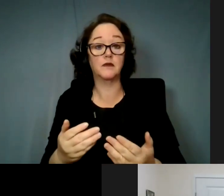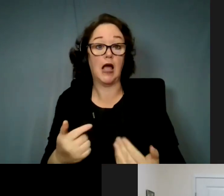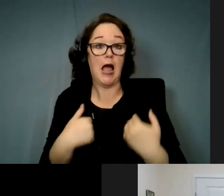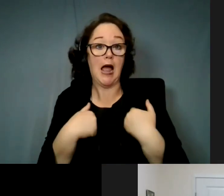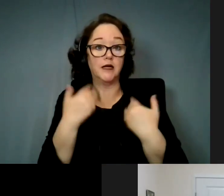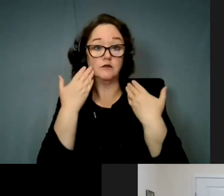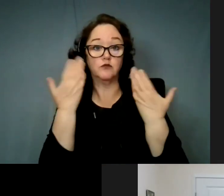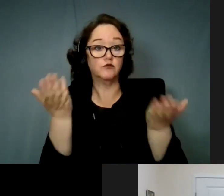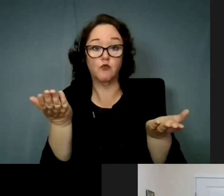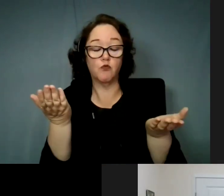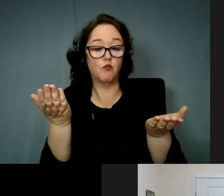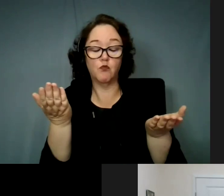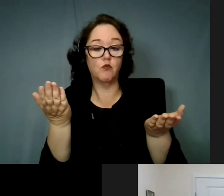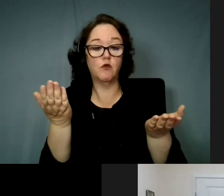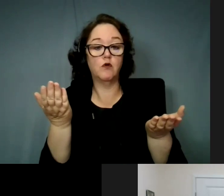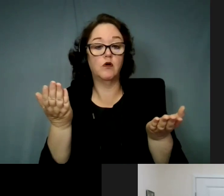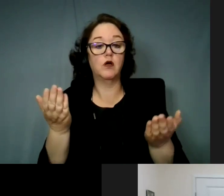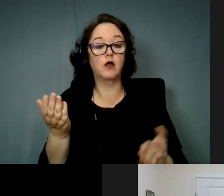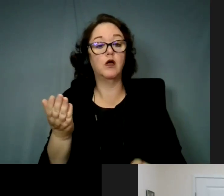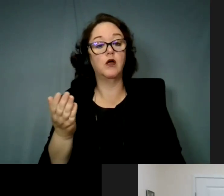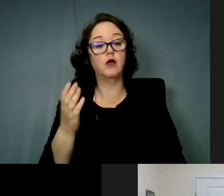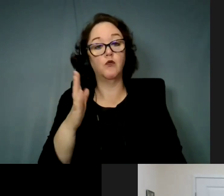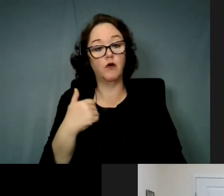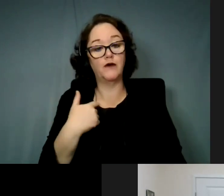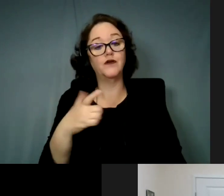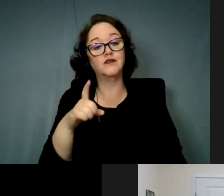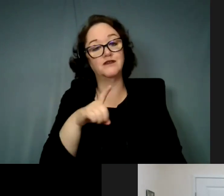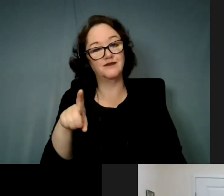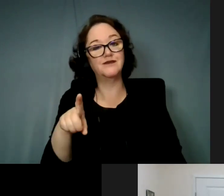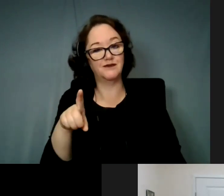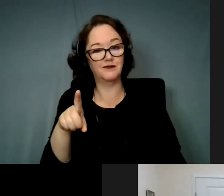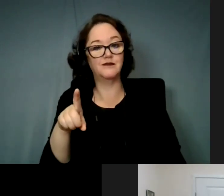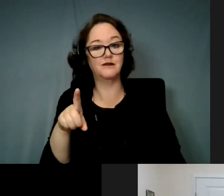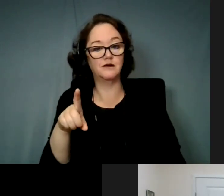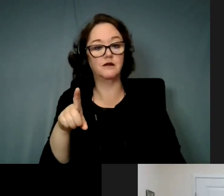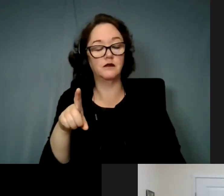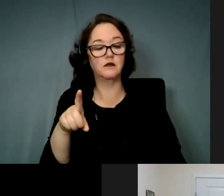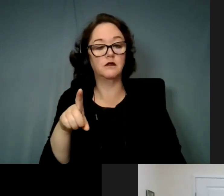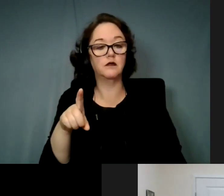disability until I got into my UCEDD course, and learned I did.